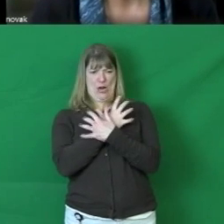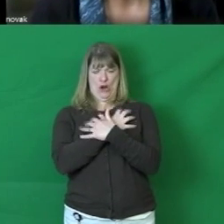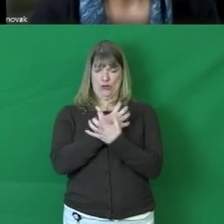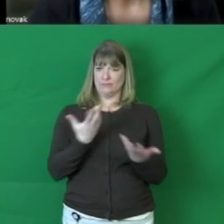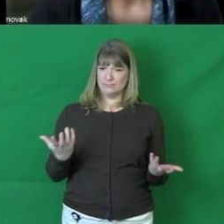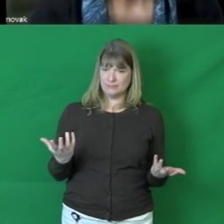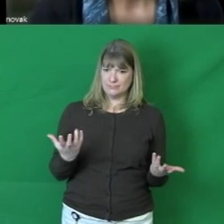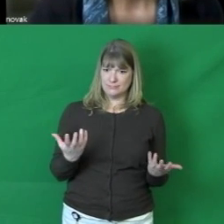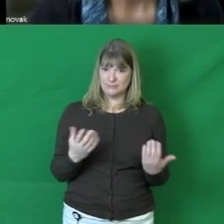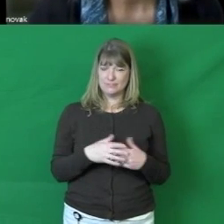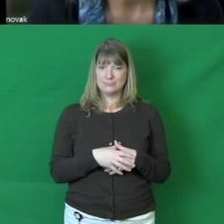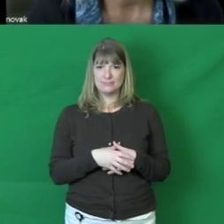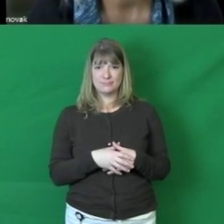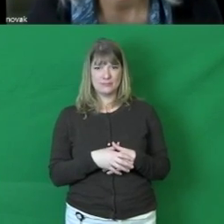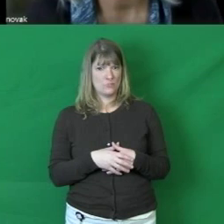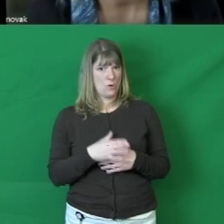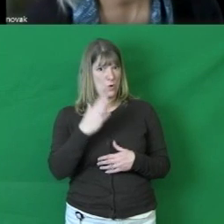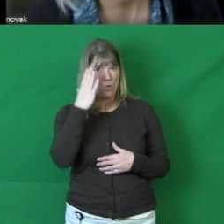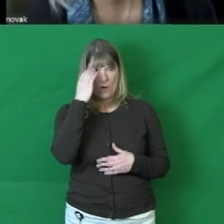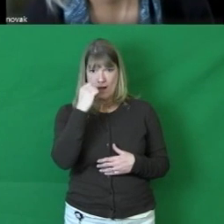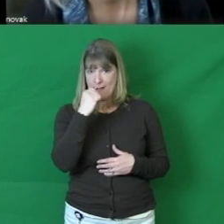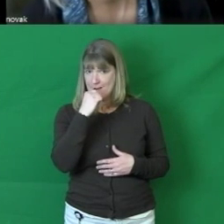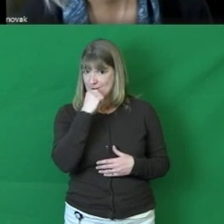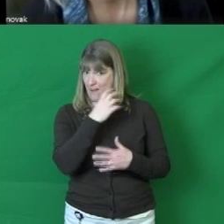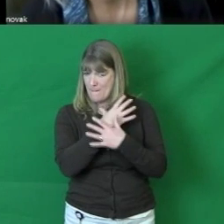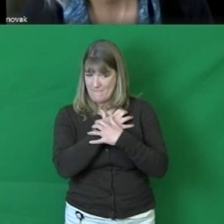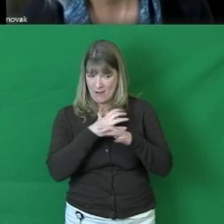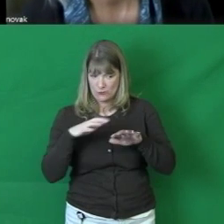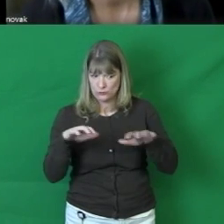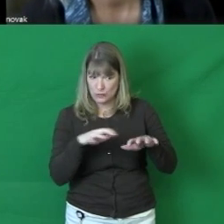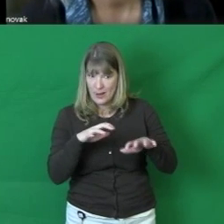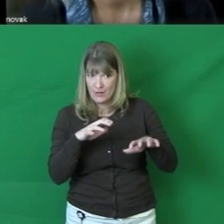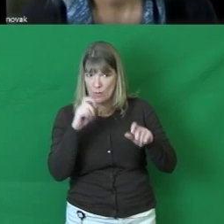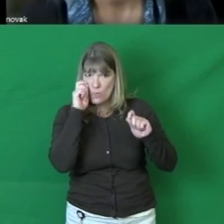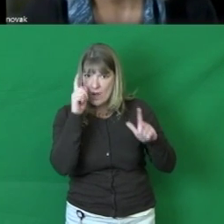Why should you not shake the bear or wake him?"